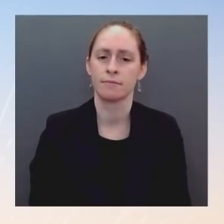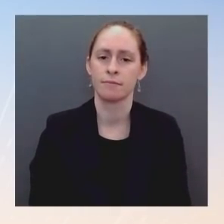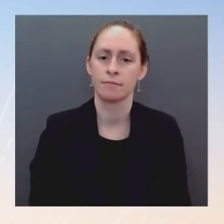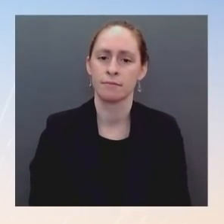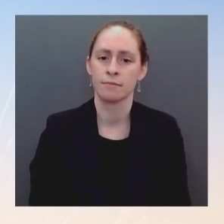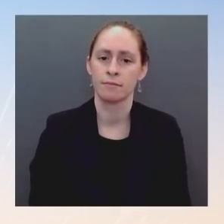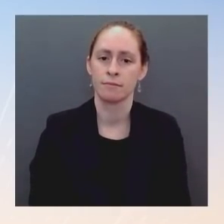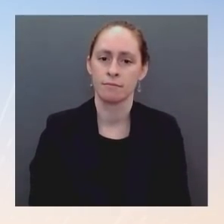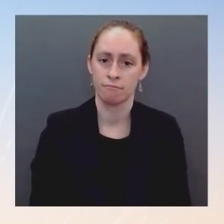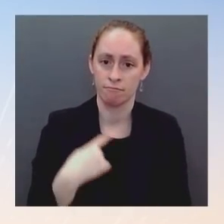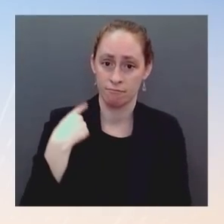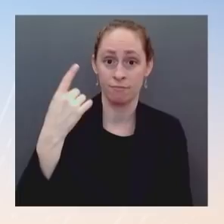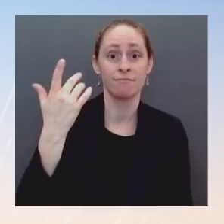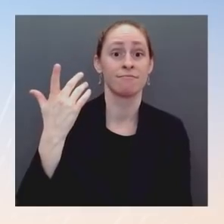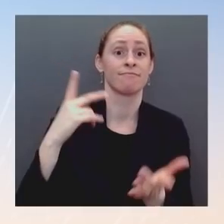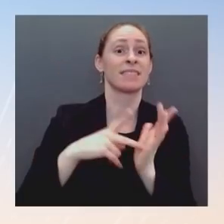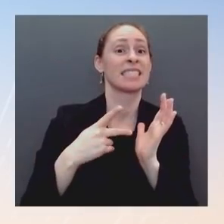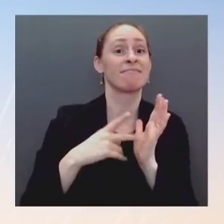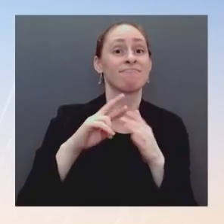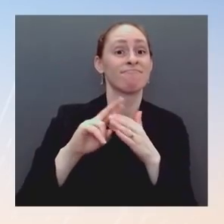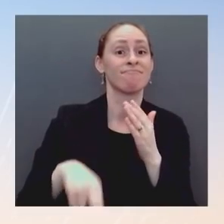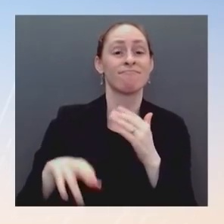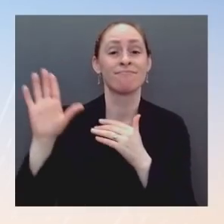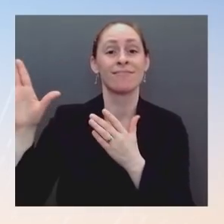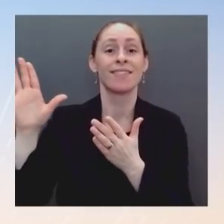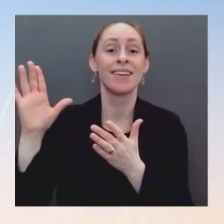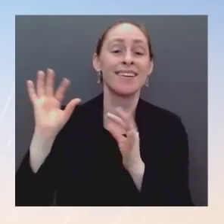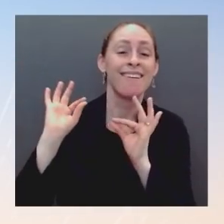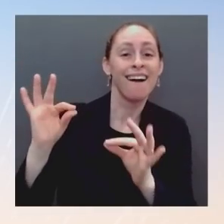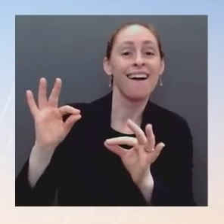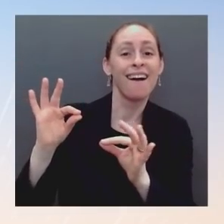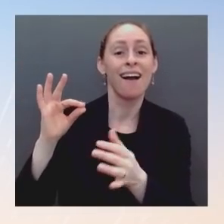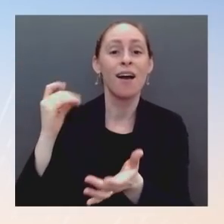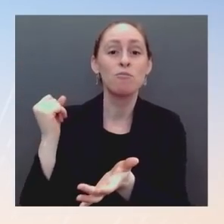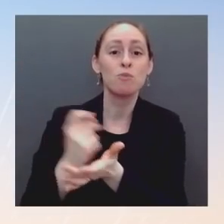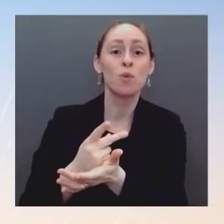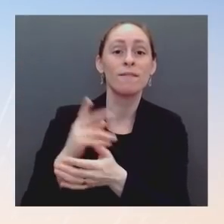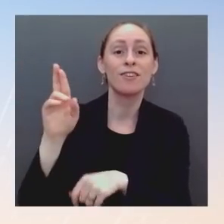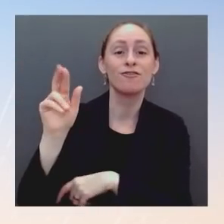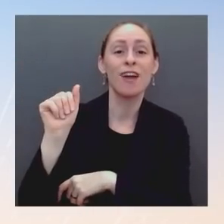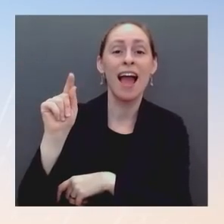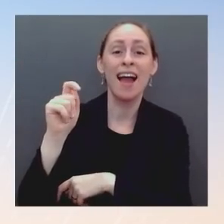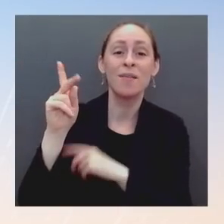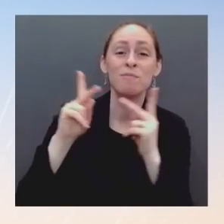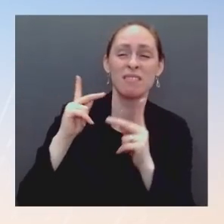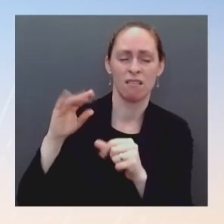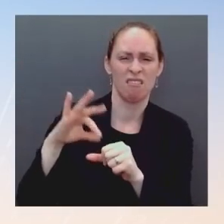at all that Americans feel Democrats are out of touch when it comes to safety or criminal justice?